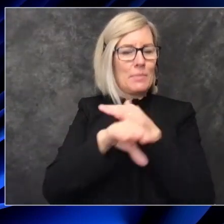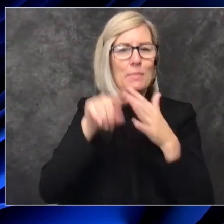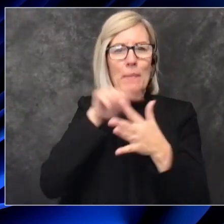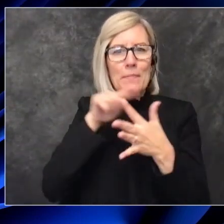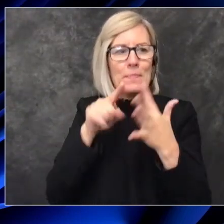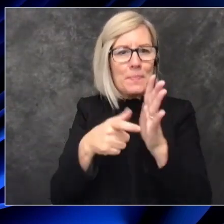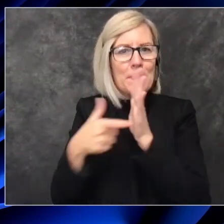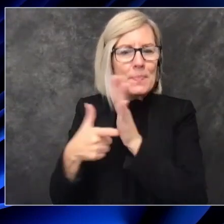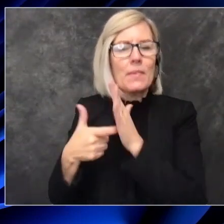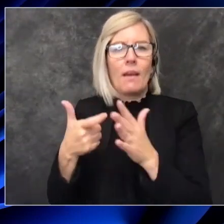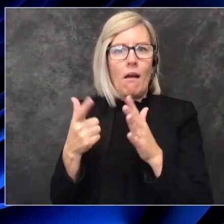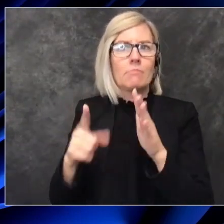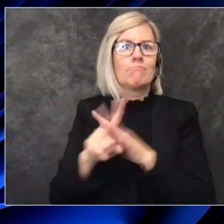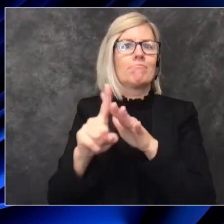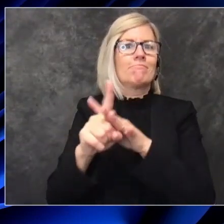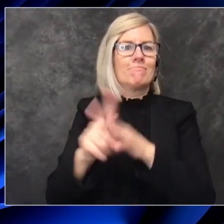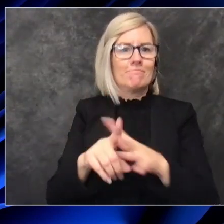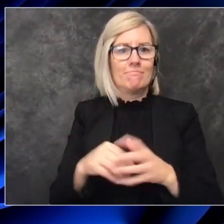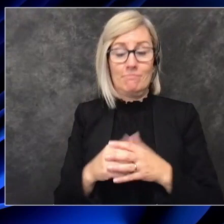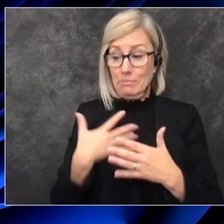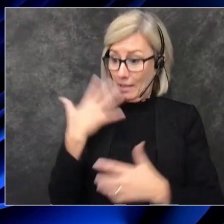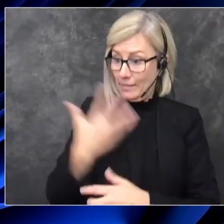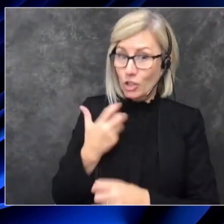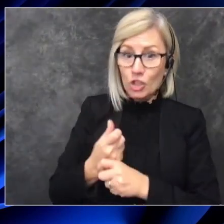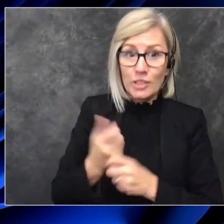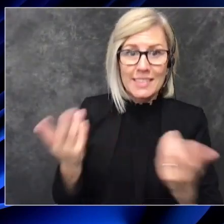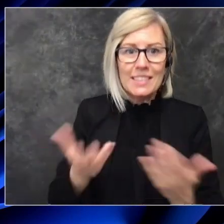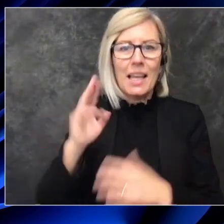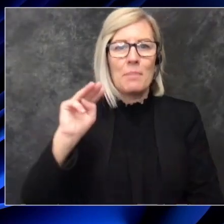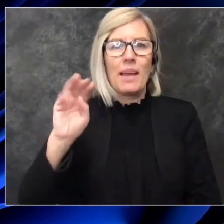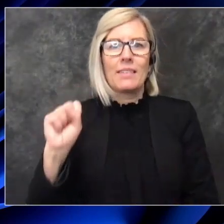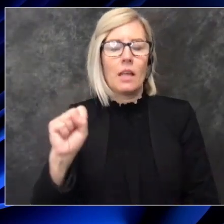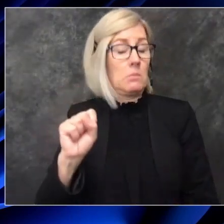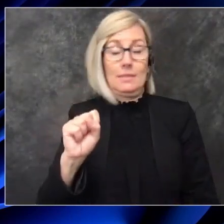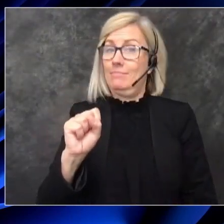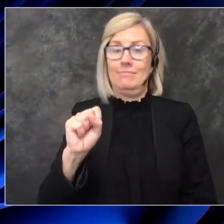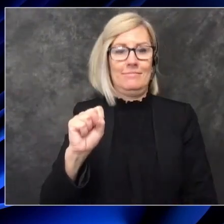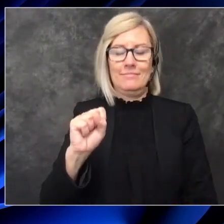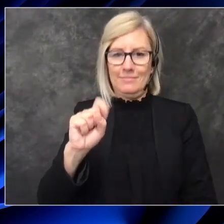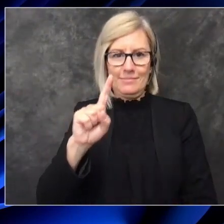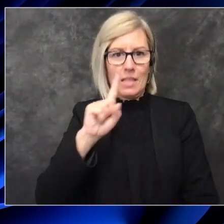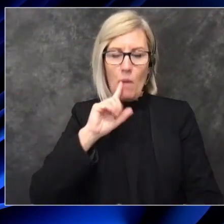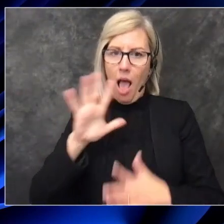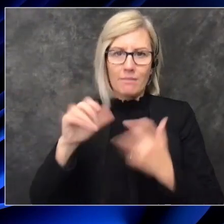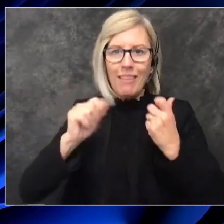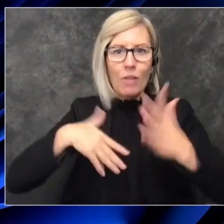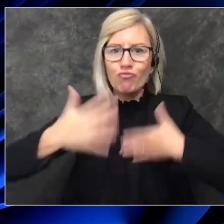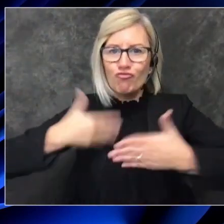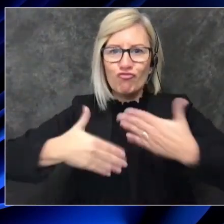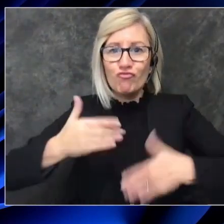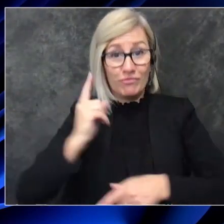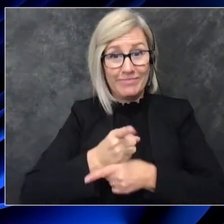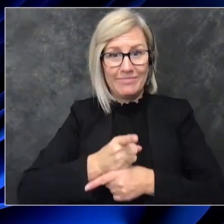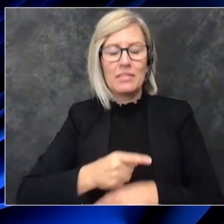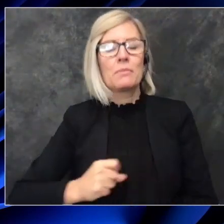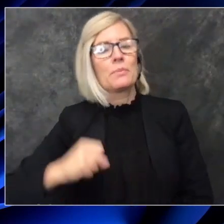Certainly in my five years at Microsoft, it's just been. It's been, it's been thick and fast, right? Jeremy yeah. And Speaking of pace, like.